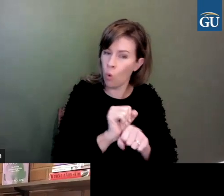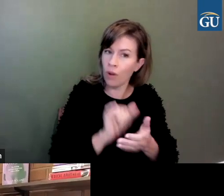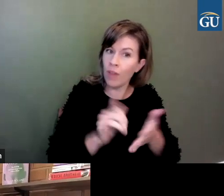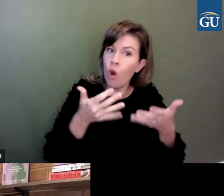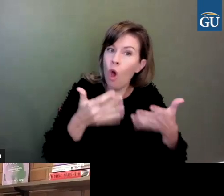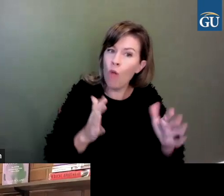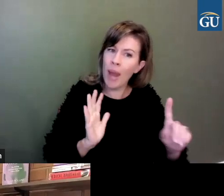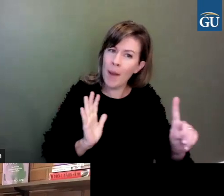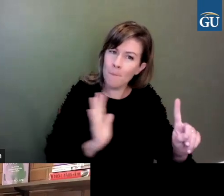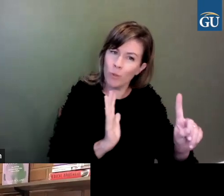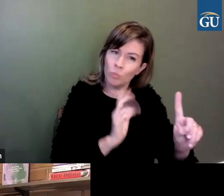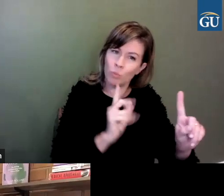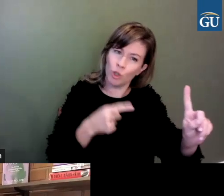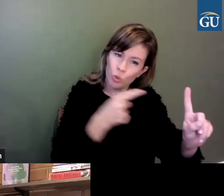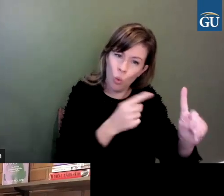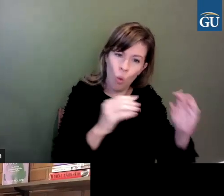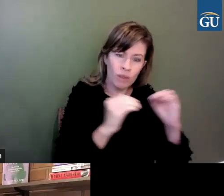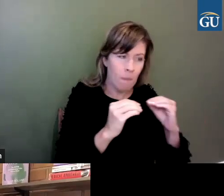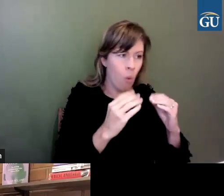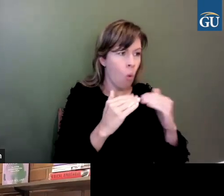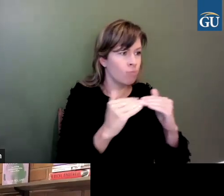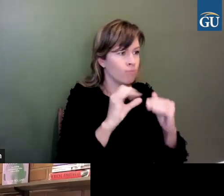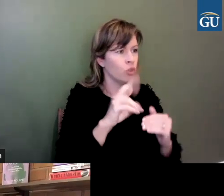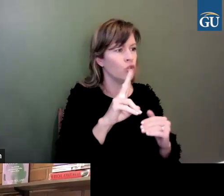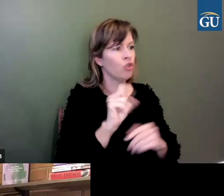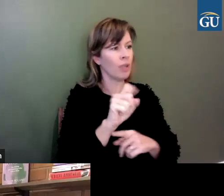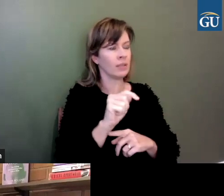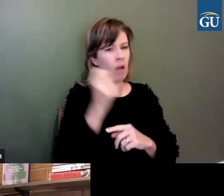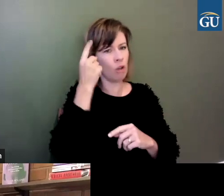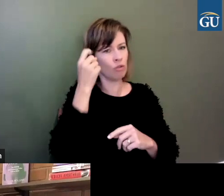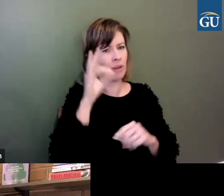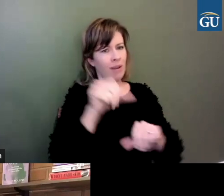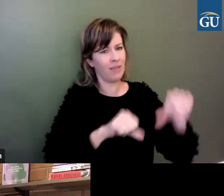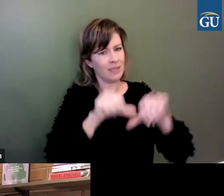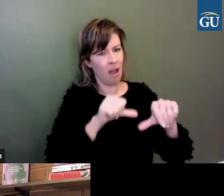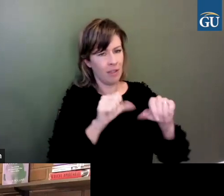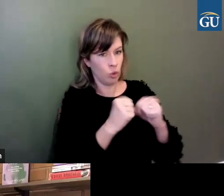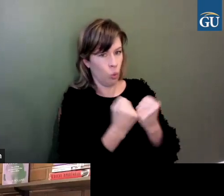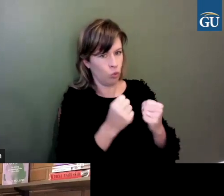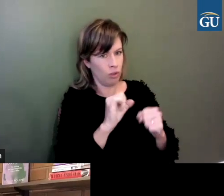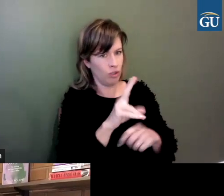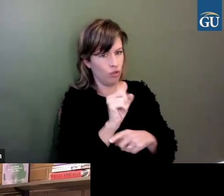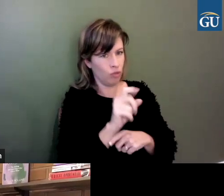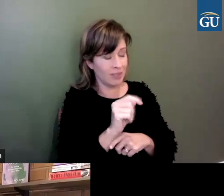pushing toward a more social justice understanding of science. And in many ways there could be lessons other